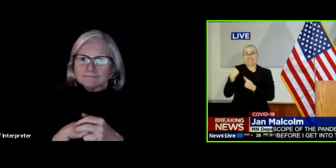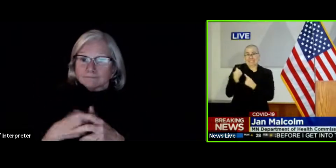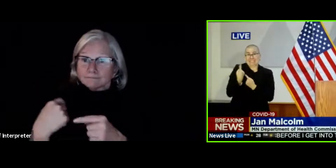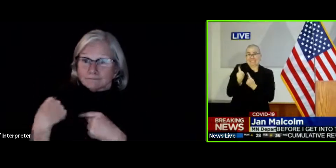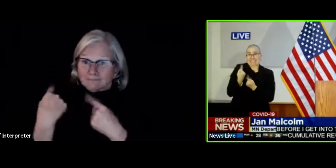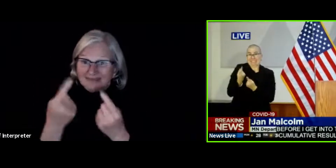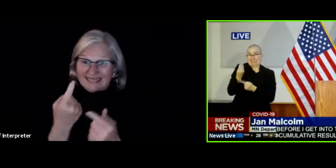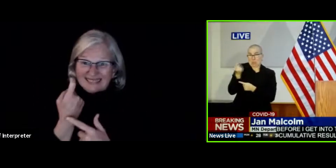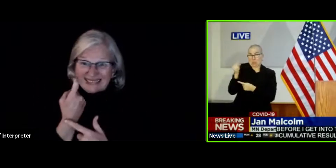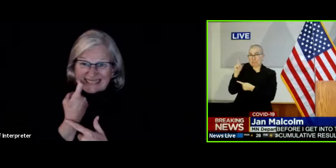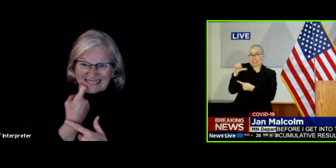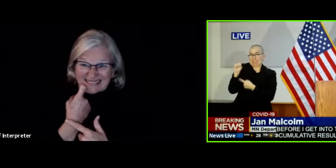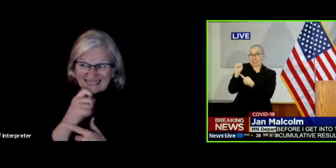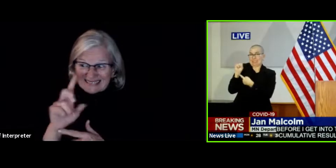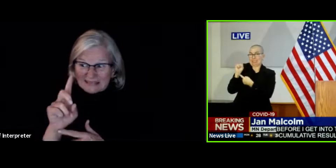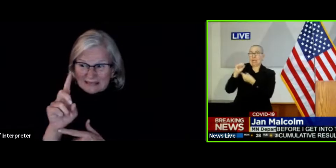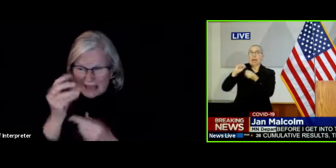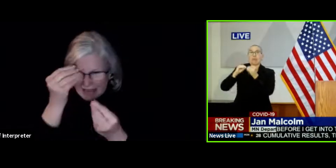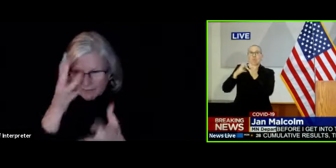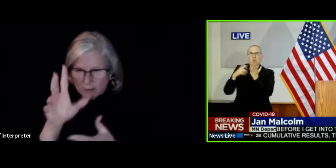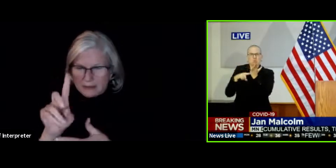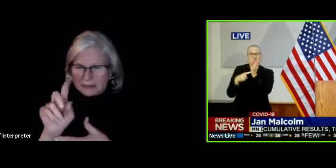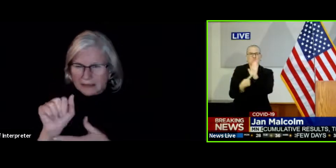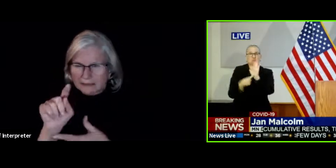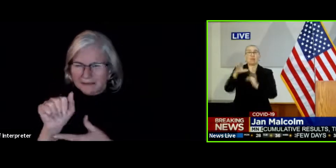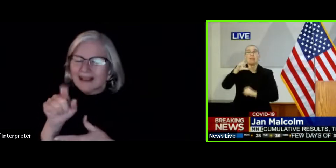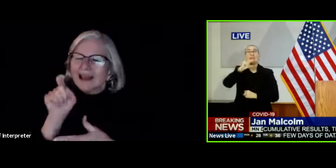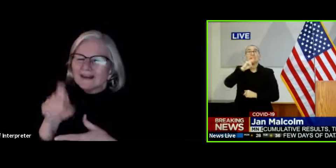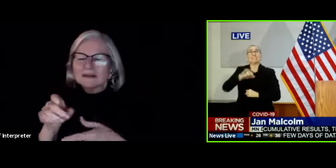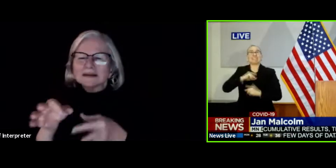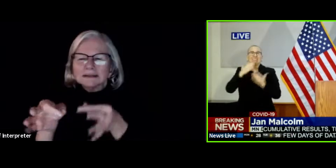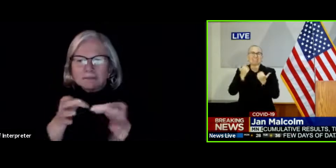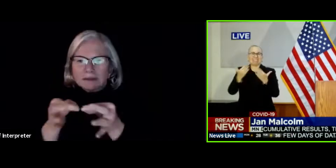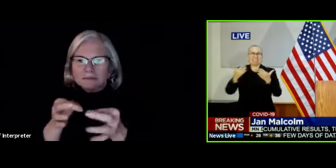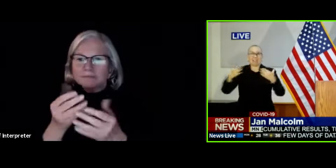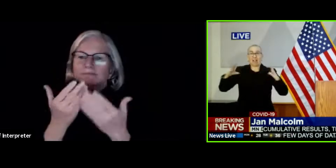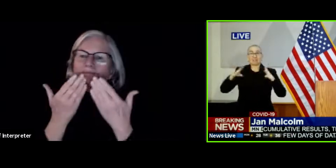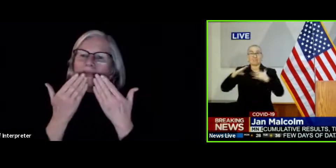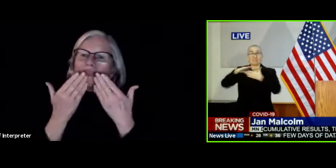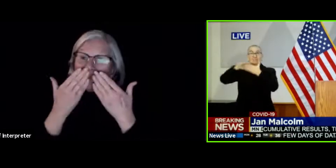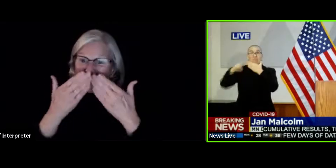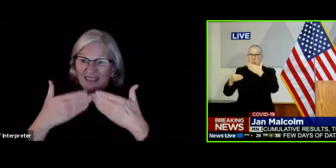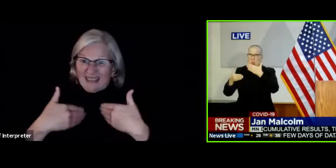REPEATING. OVER THE THANKSGIVING HOLIDAY WEEKEND, WE ADDED A LOT OF NEW CASES.